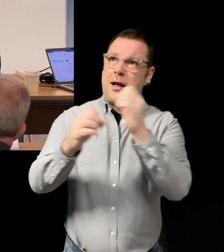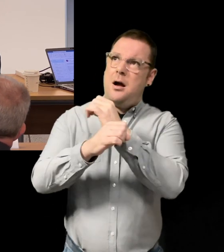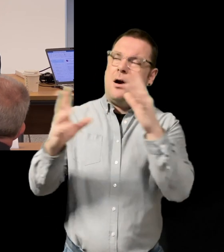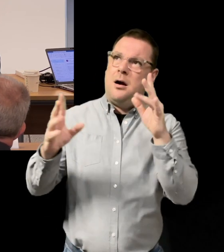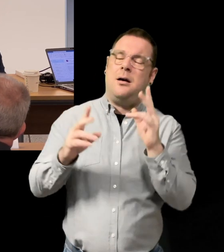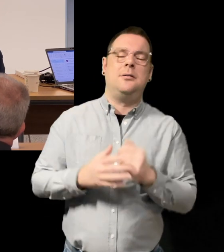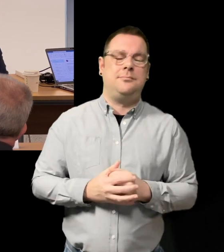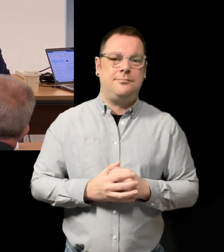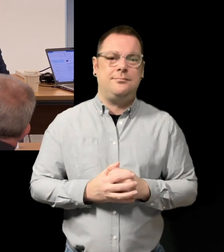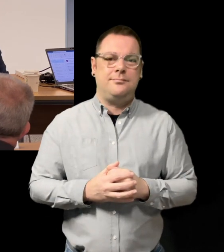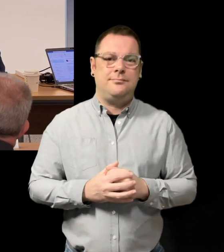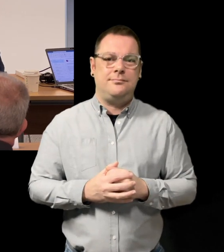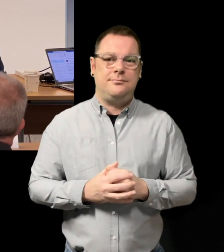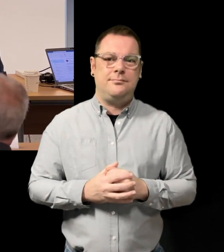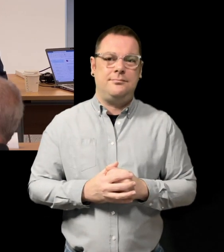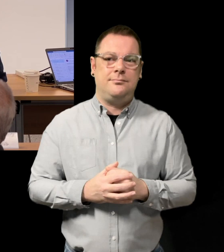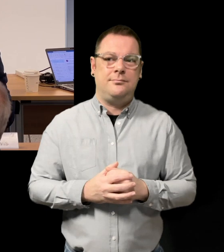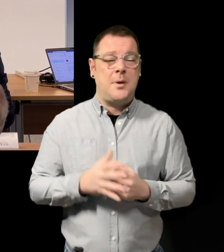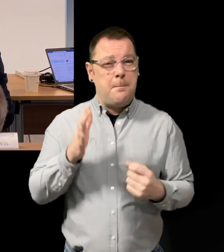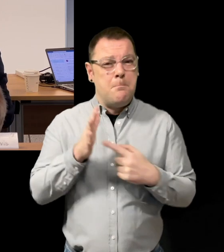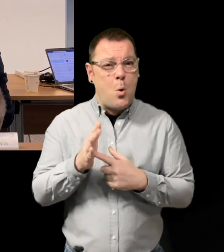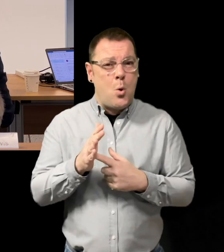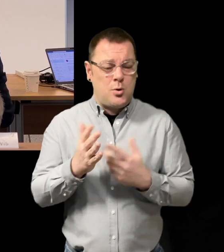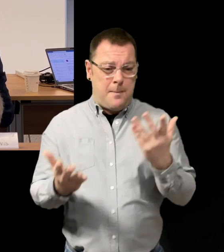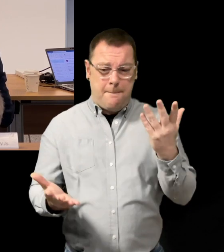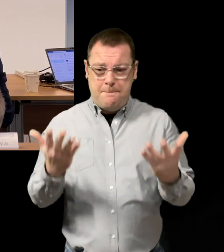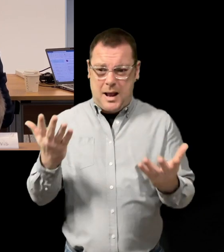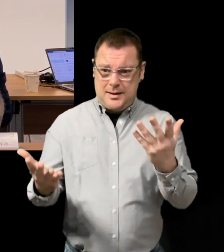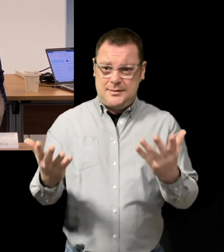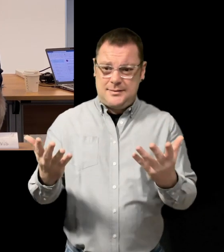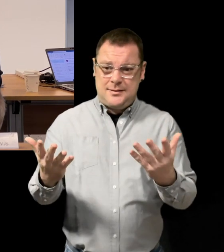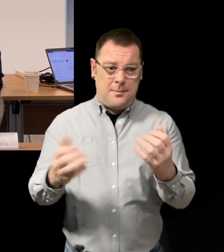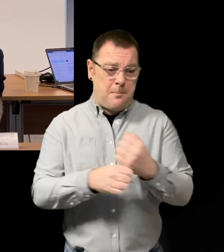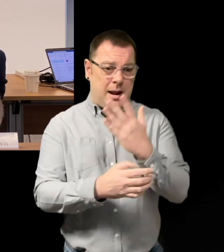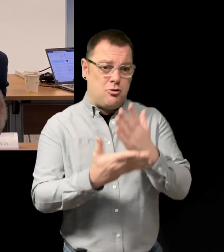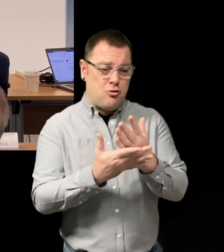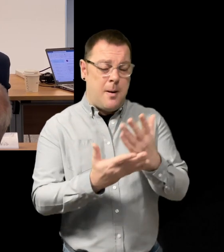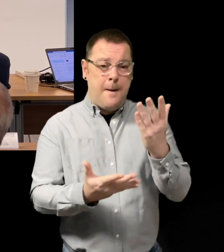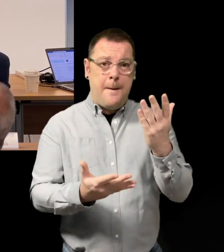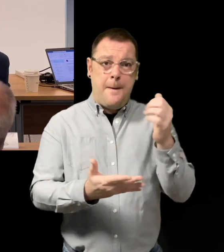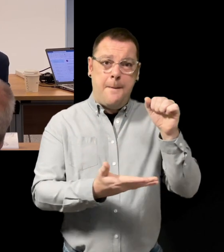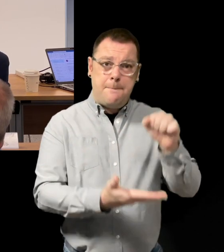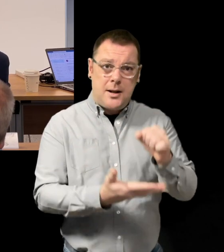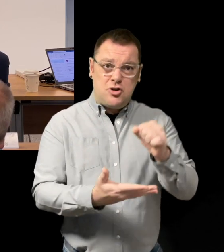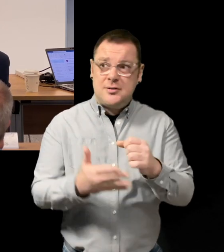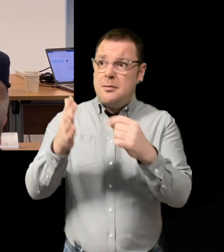It demonstrates what an important balancing act we have to play in setting our budgets and prioritising services.